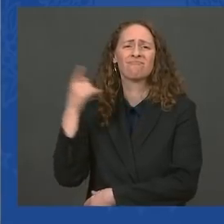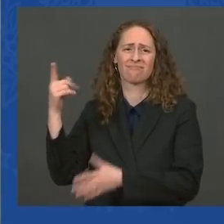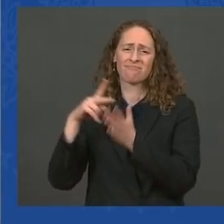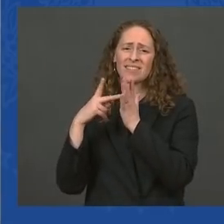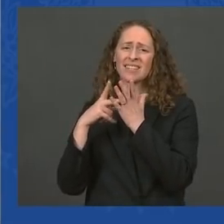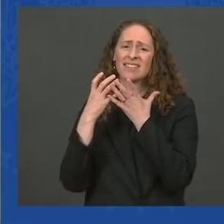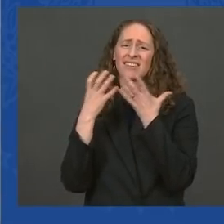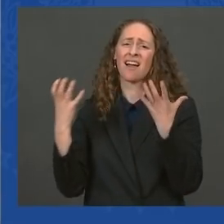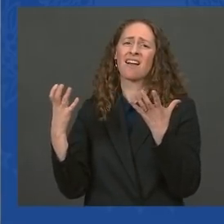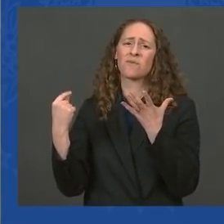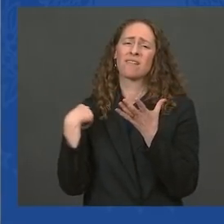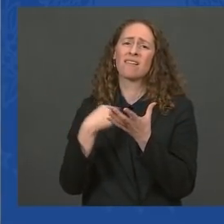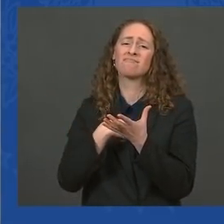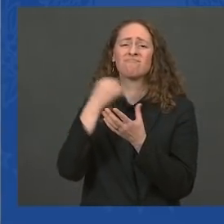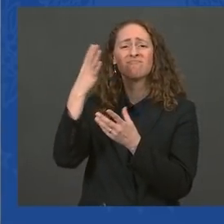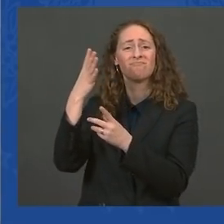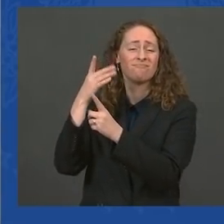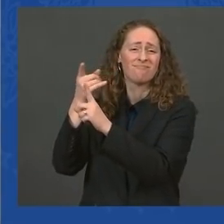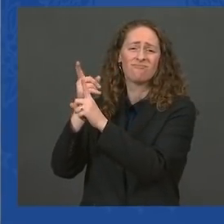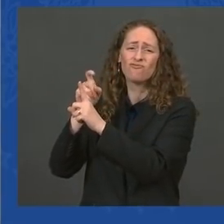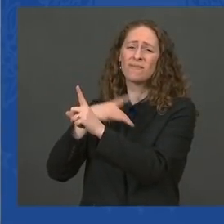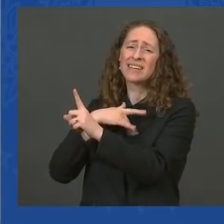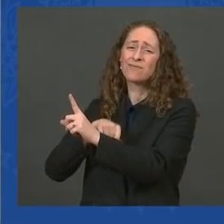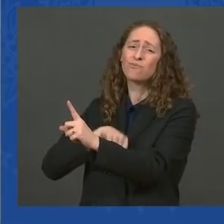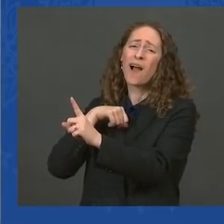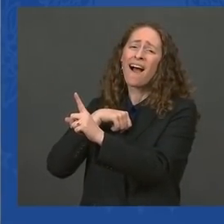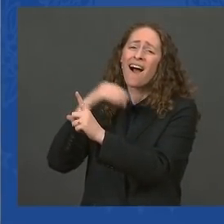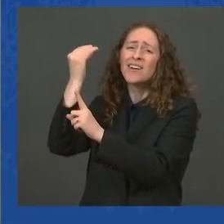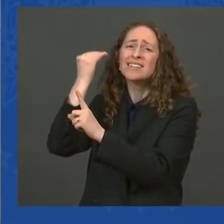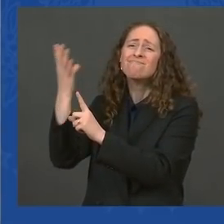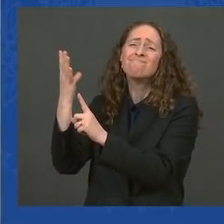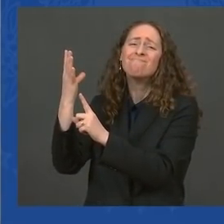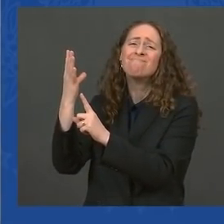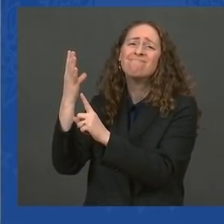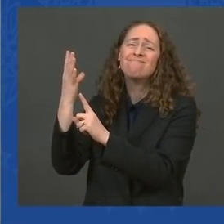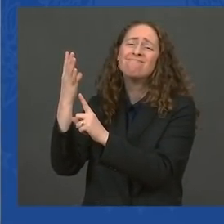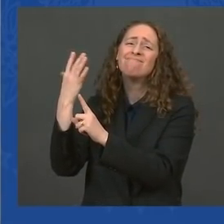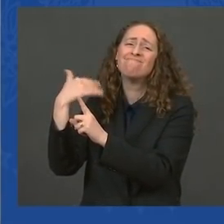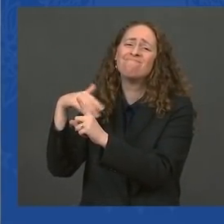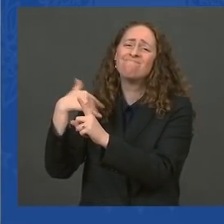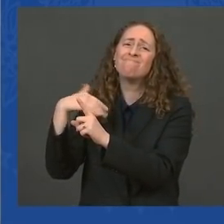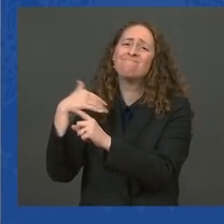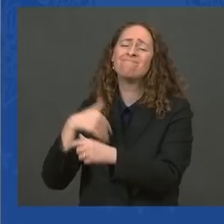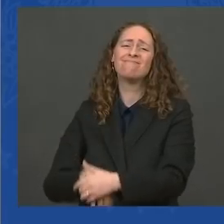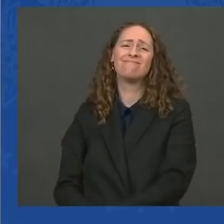You made some great allies today. And you got Big John .